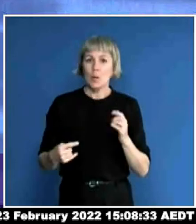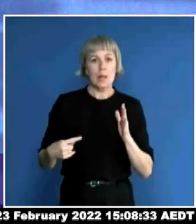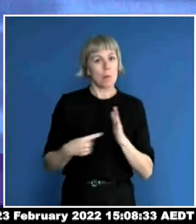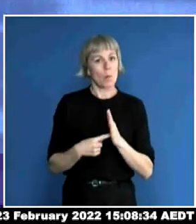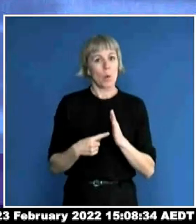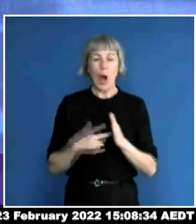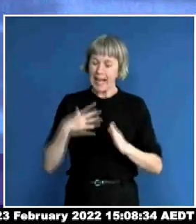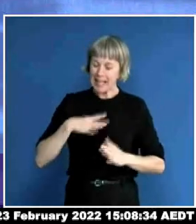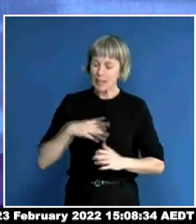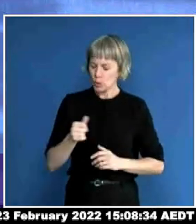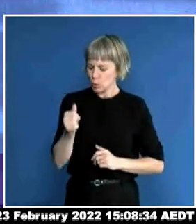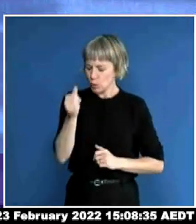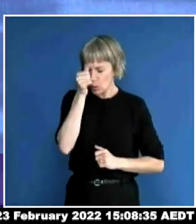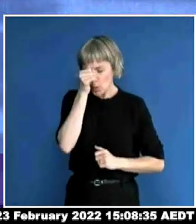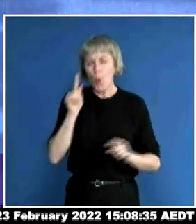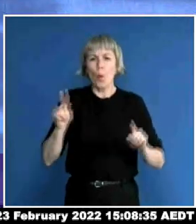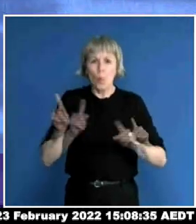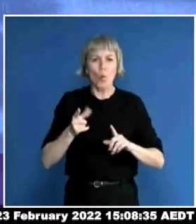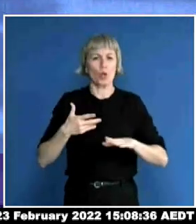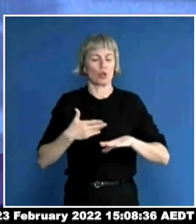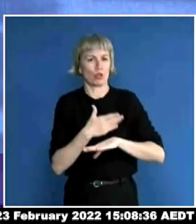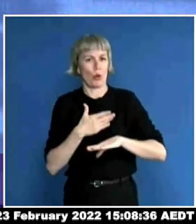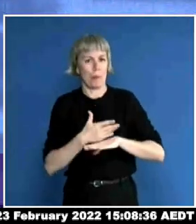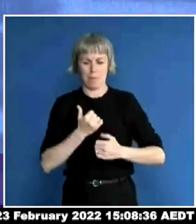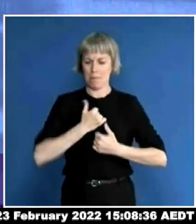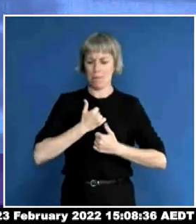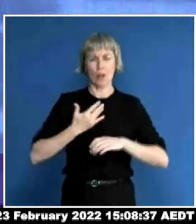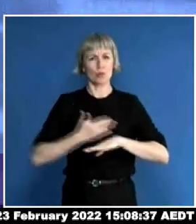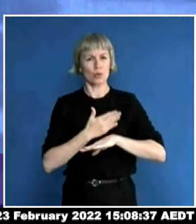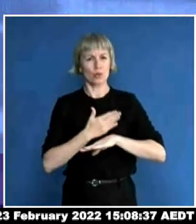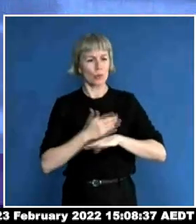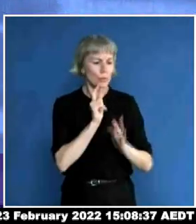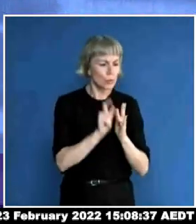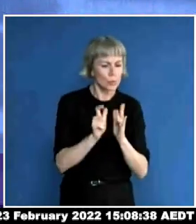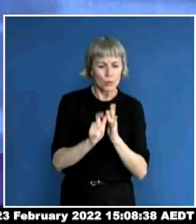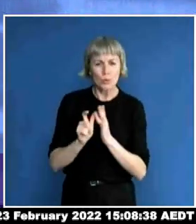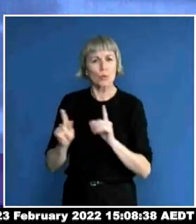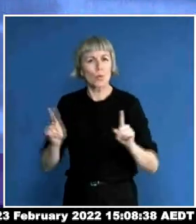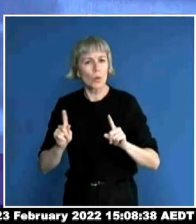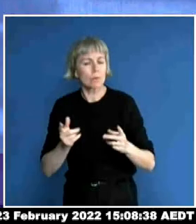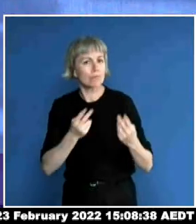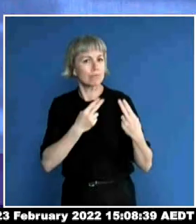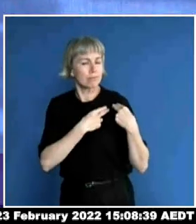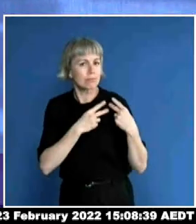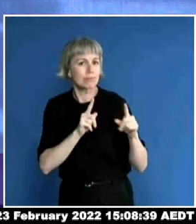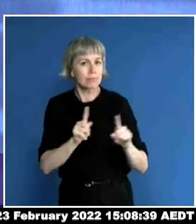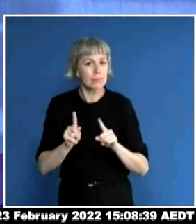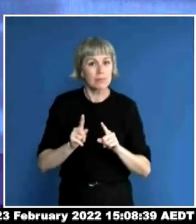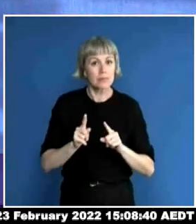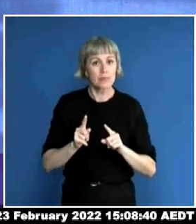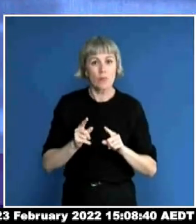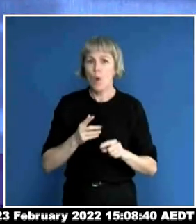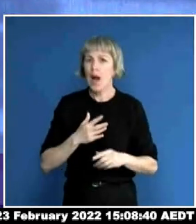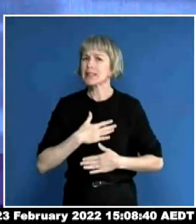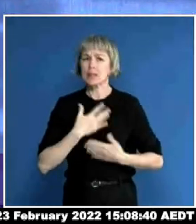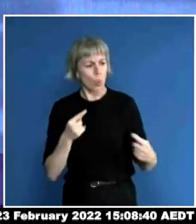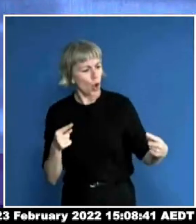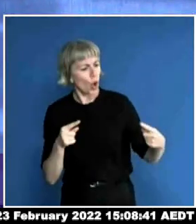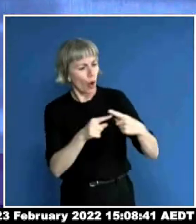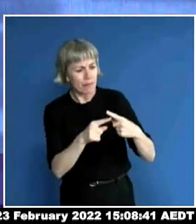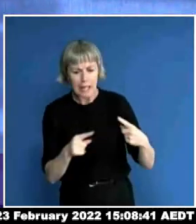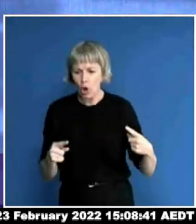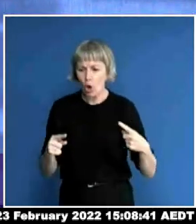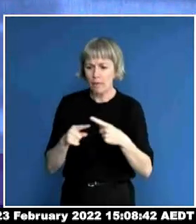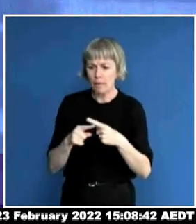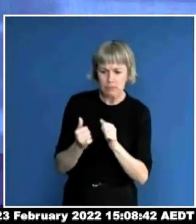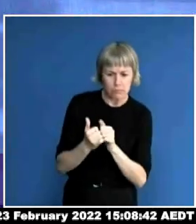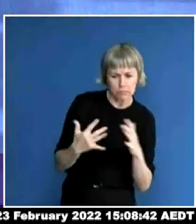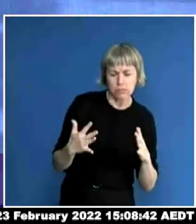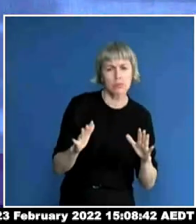and to minimise conflict with other co-workers and just a clearer understanding.